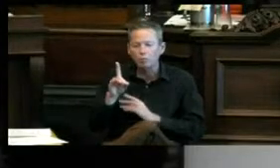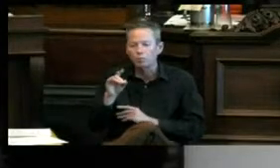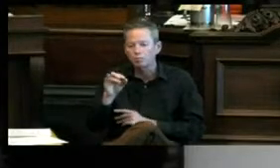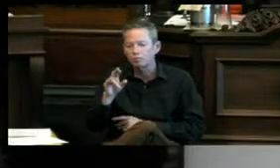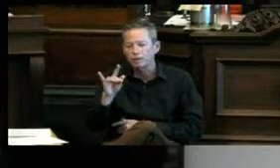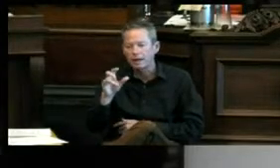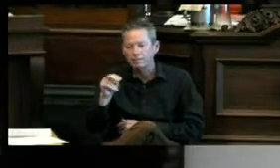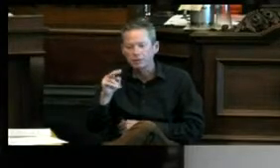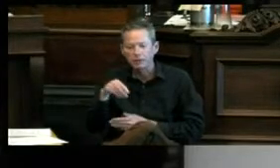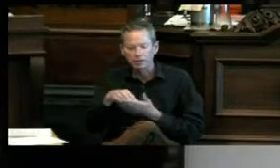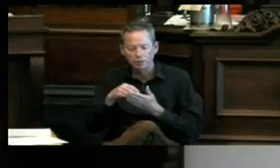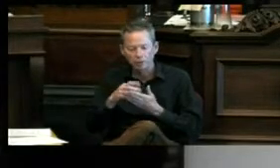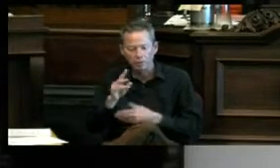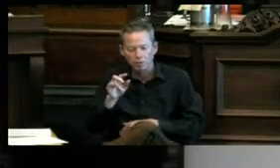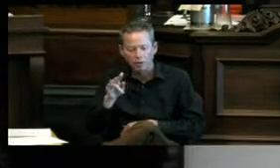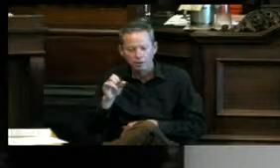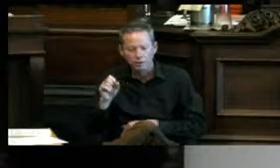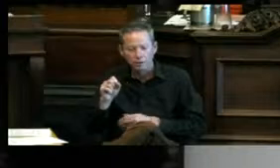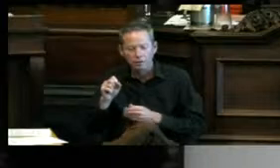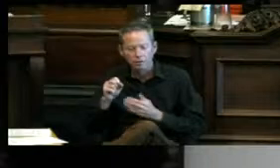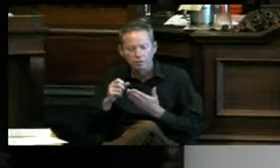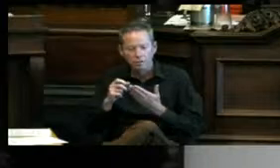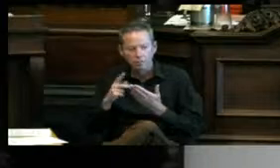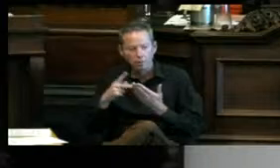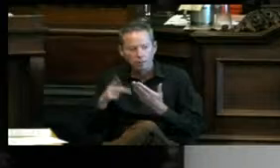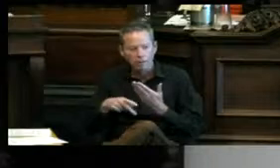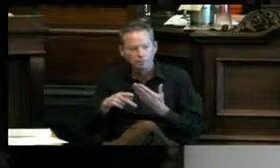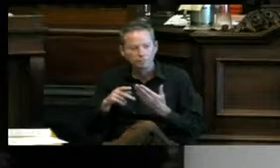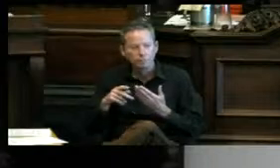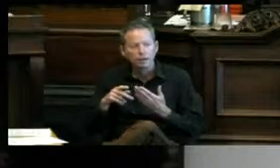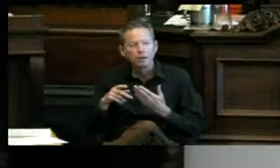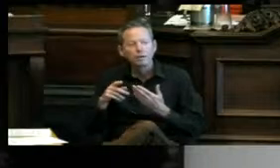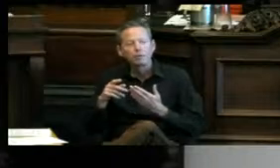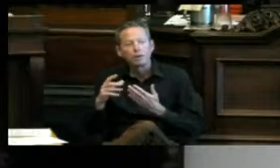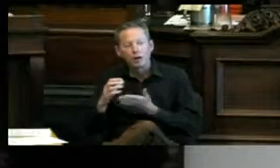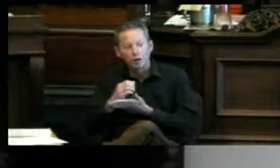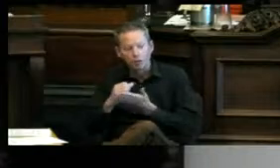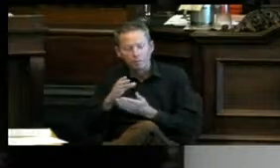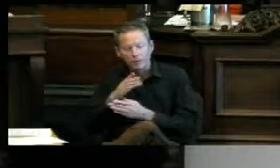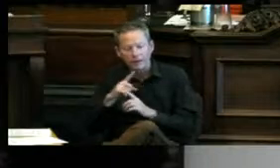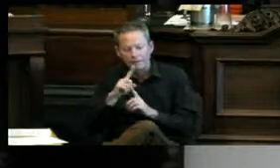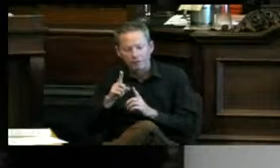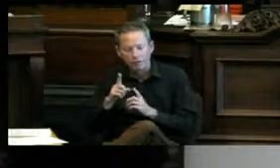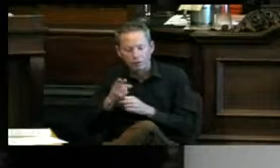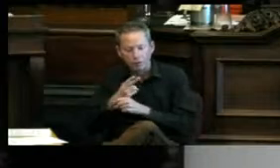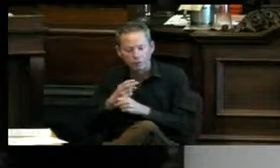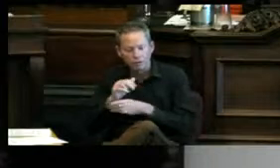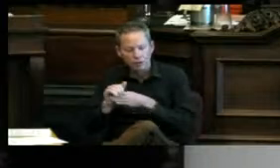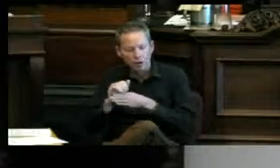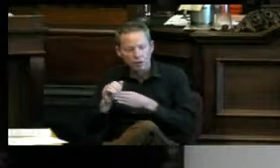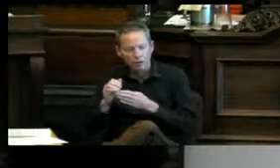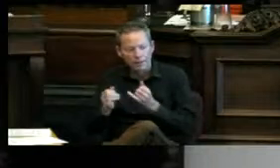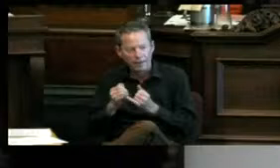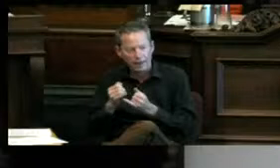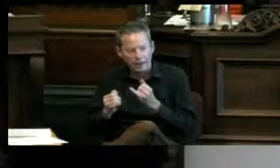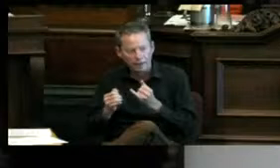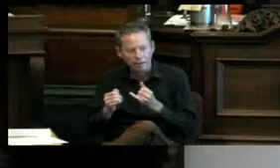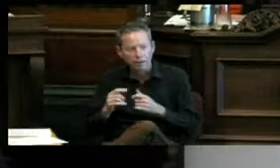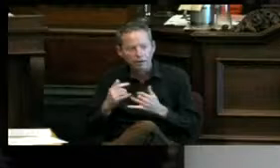be implementing a auto redemption into the well-being rewards program. The auto redemption will take place for subscribers that earn, but they